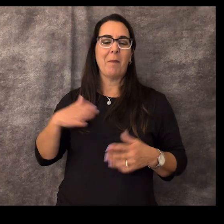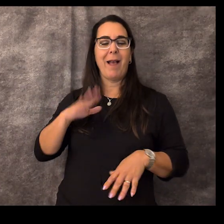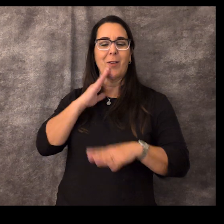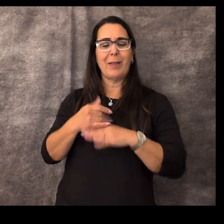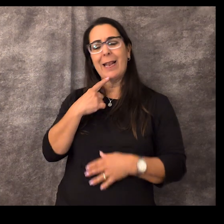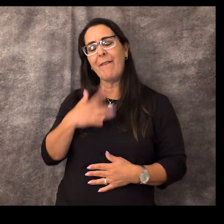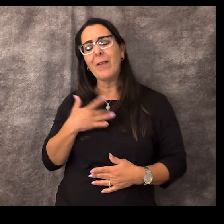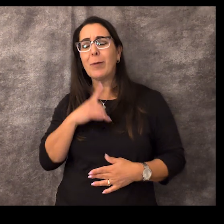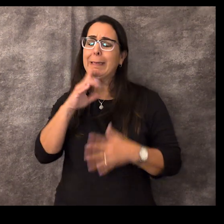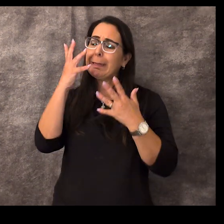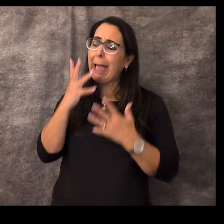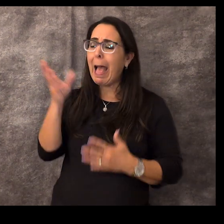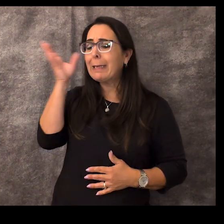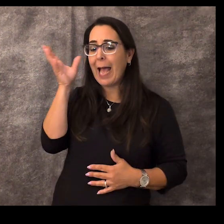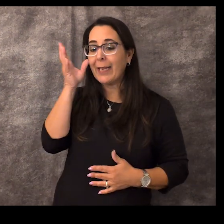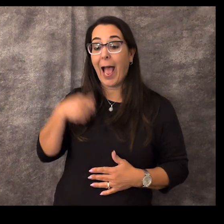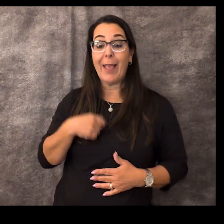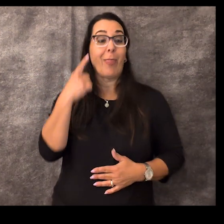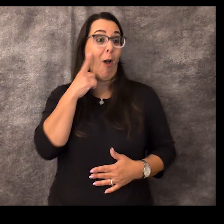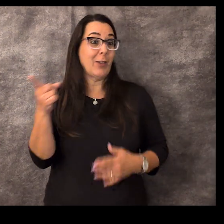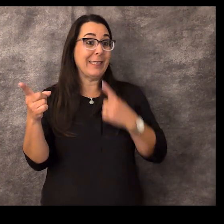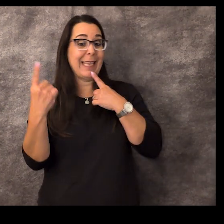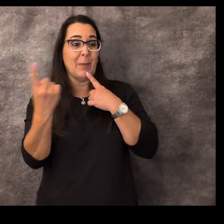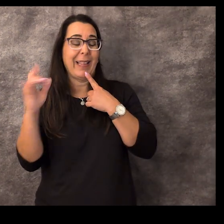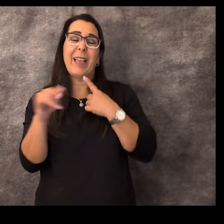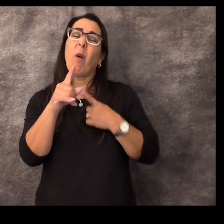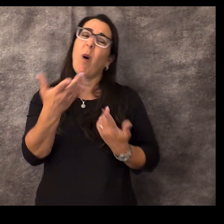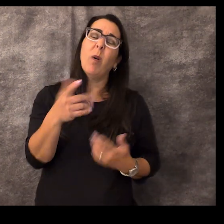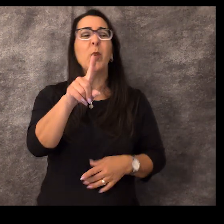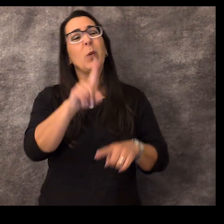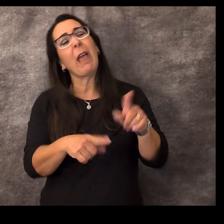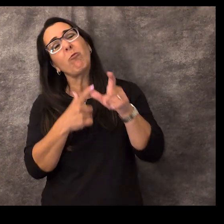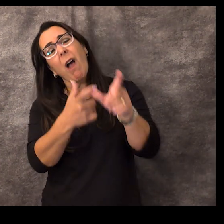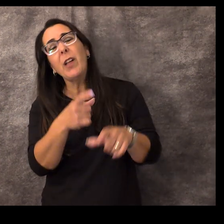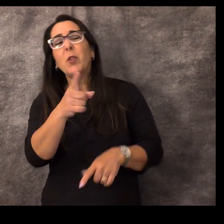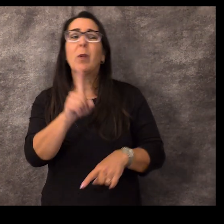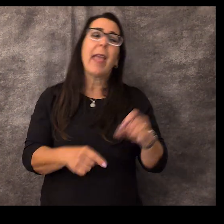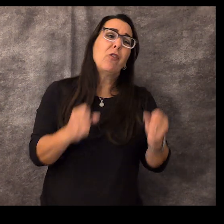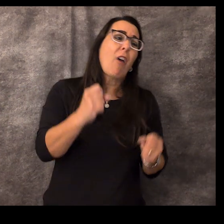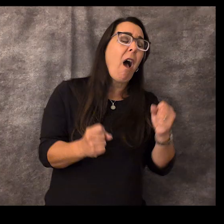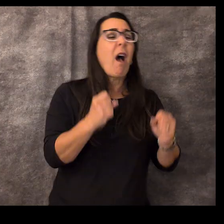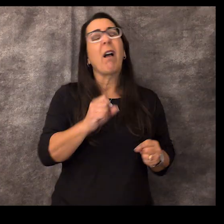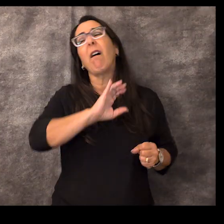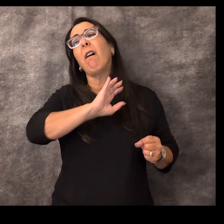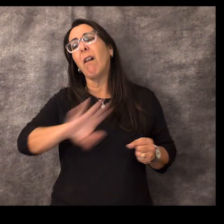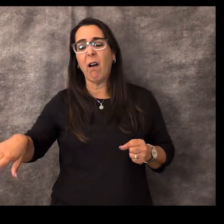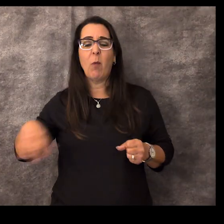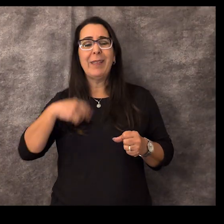and I thought she was going to say something about, like, you can't run, (Eric) Right, right. (Vance) like these joggers we see on the path that we're on you know.